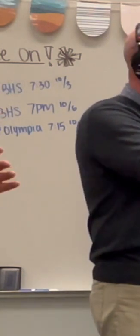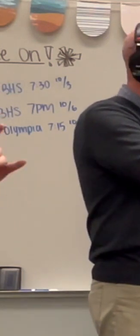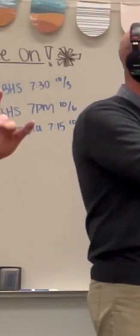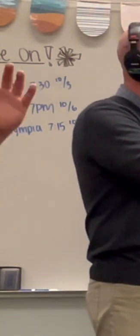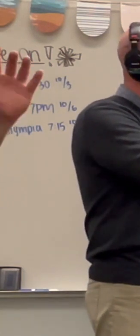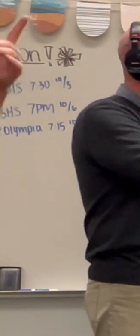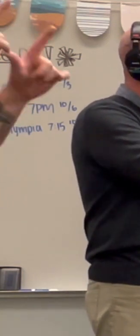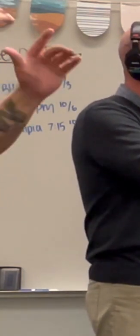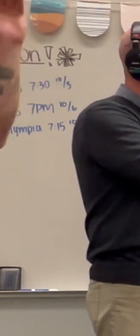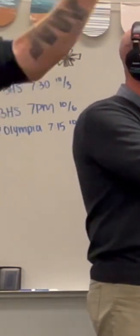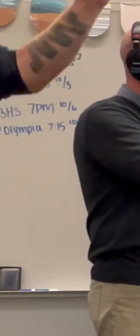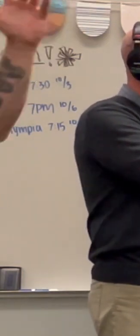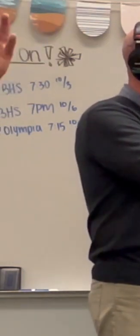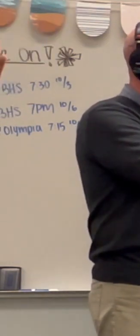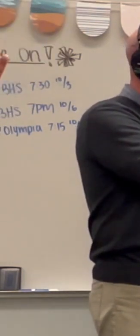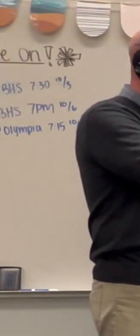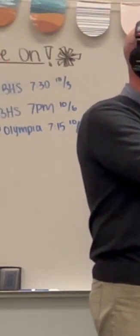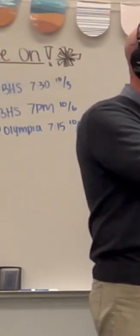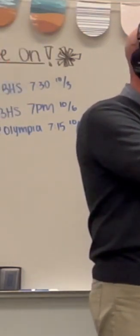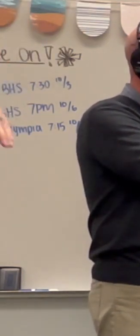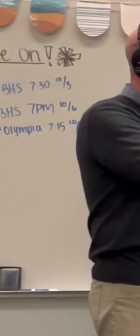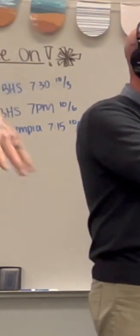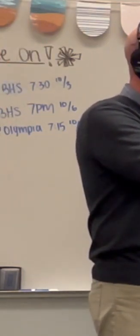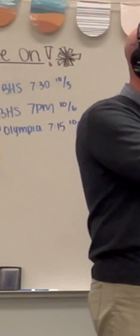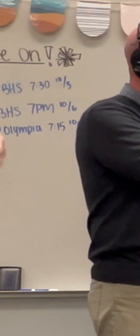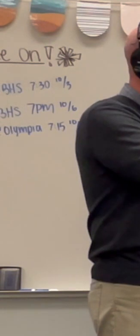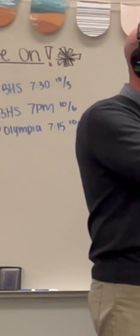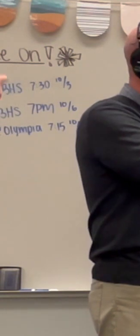of language and I think it's amazing we're always still learning and so I tell my students it's